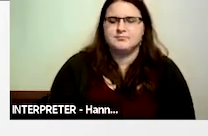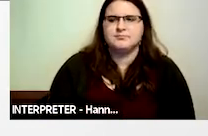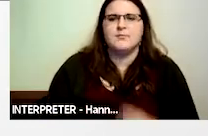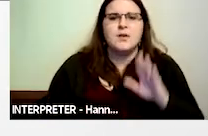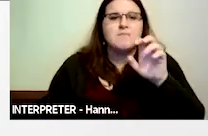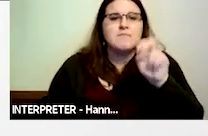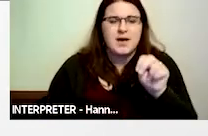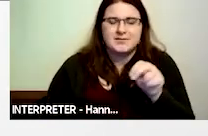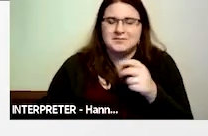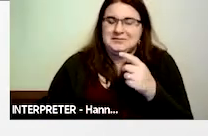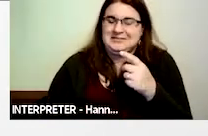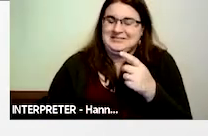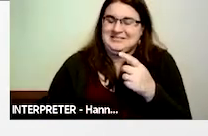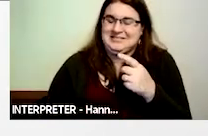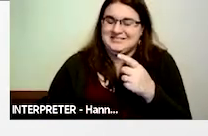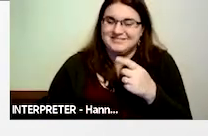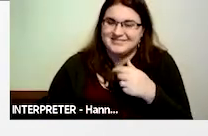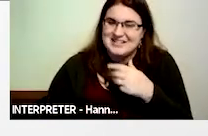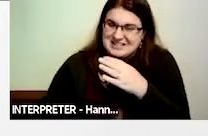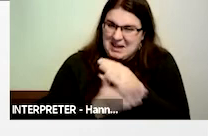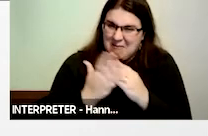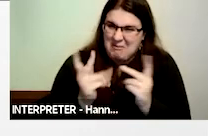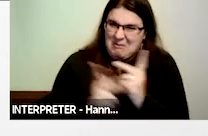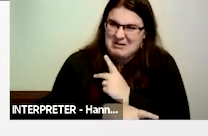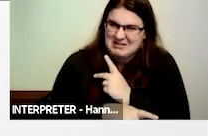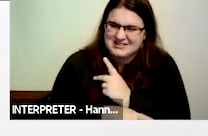Ben Woelk: Yeah, so we, I was part of a panel where we did